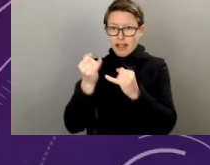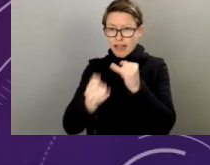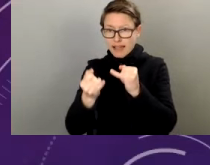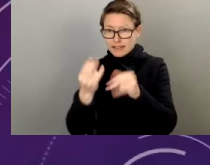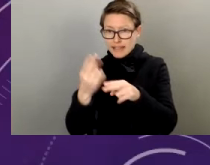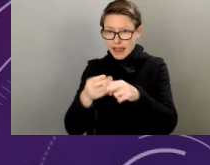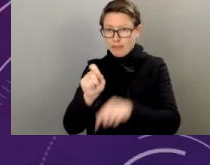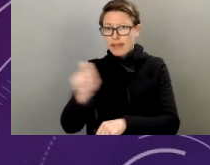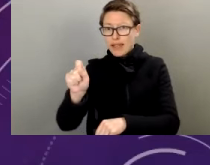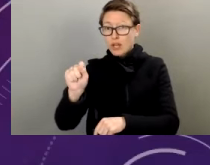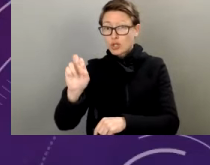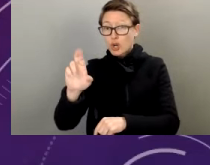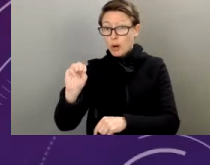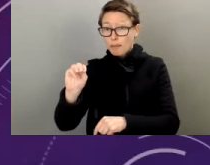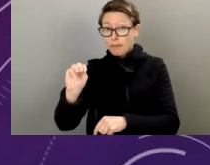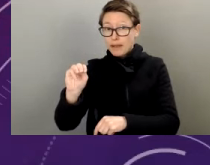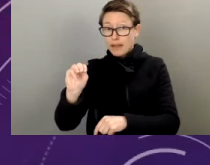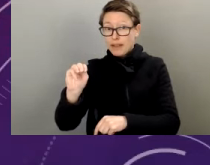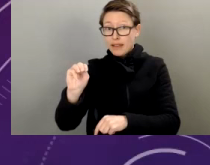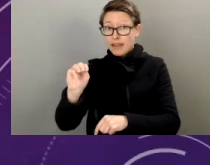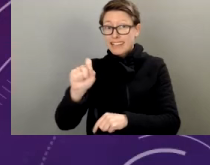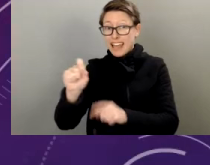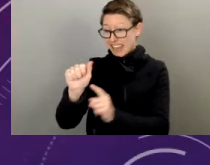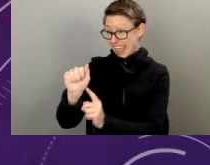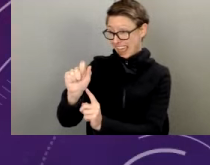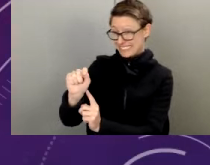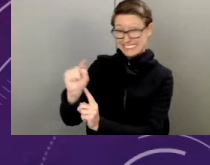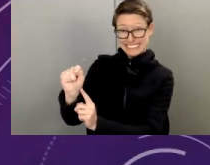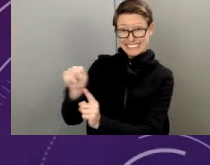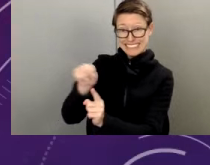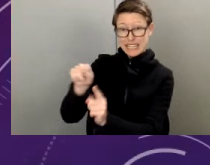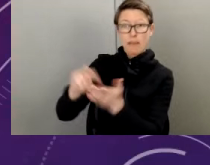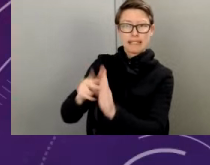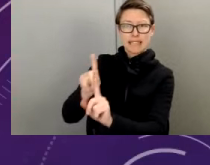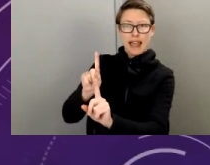Just to identify that this file is an attendance file. It's not the grade file. Right?